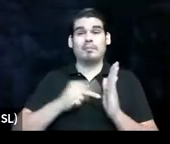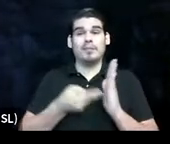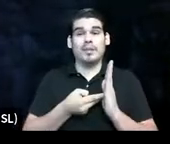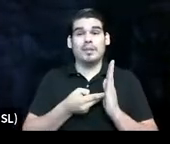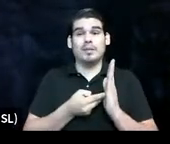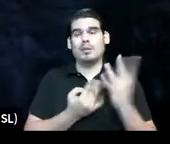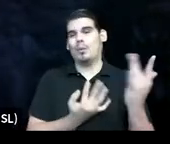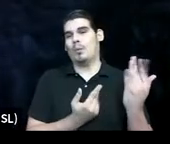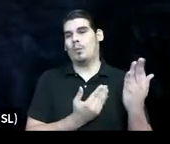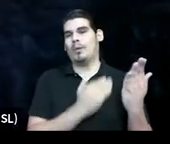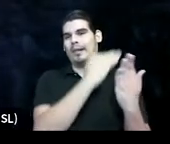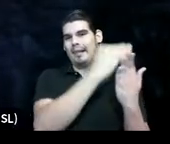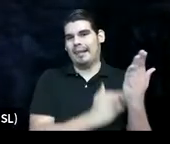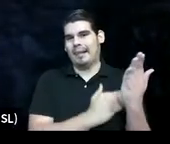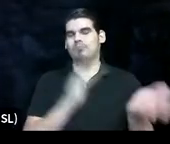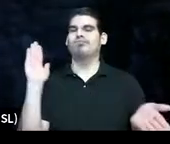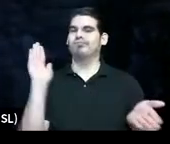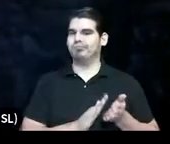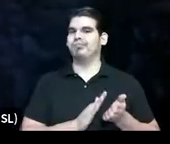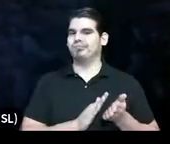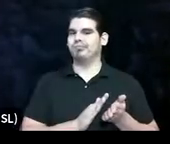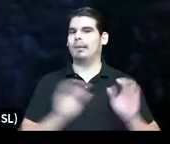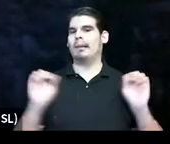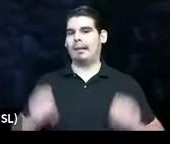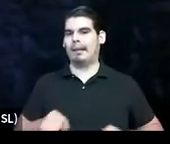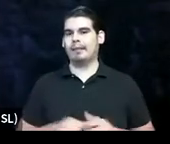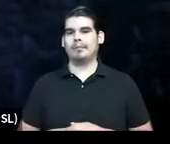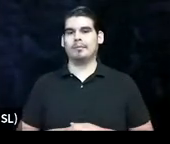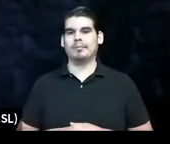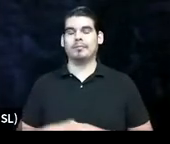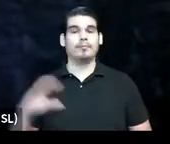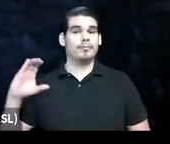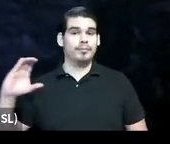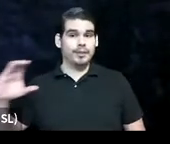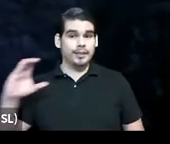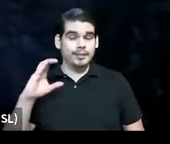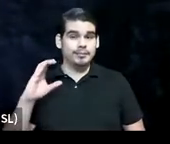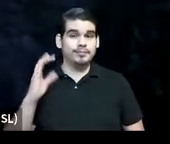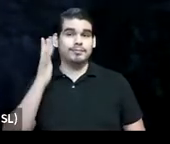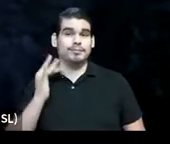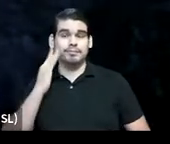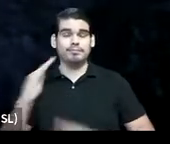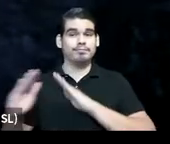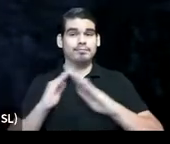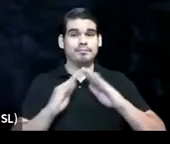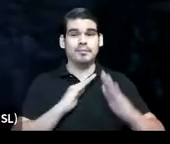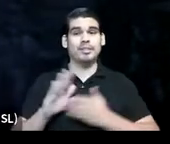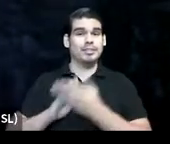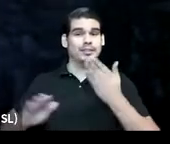Because it's really expensive. Those IV arms are like $1,000 each it's it's not cheap.